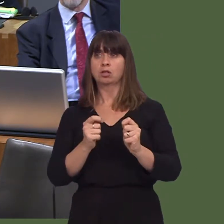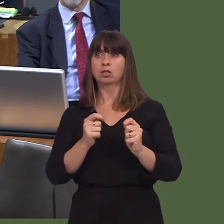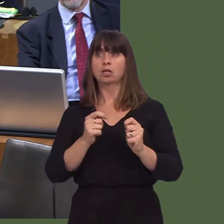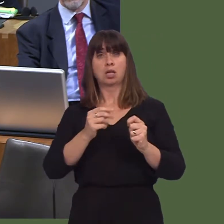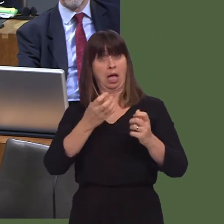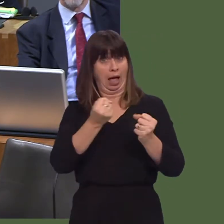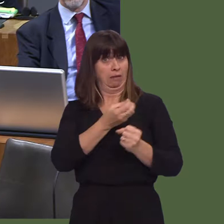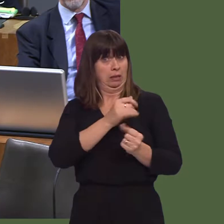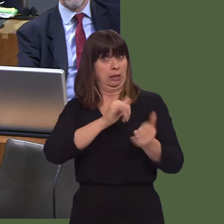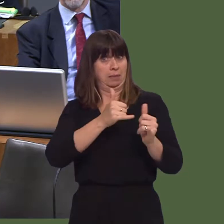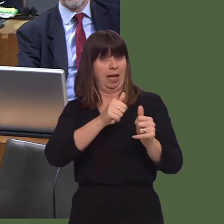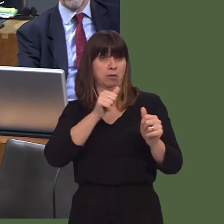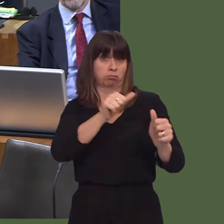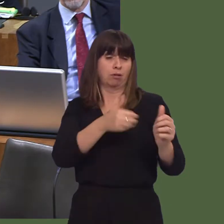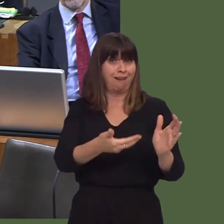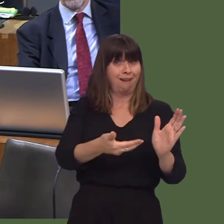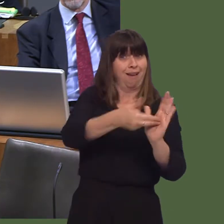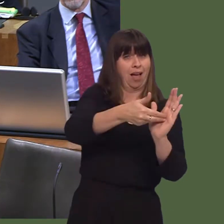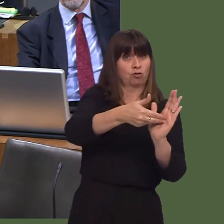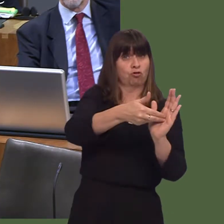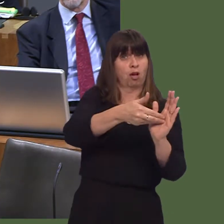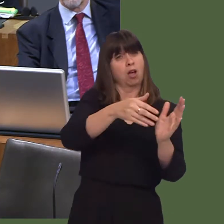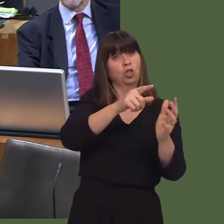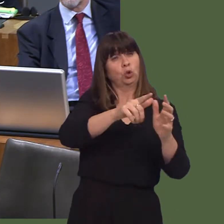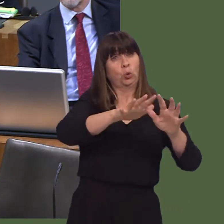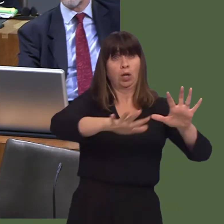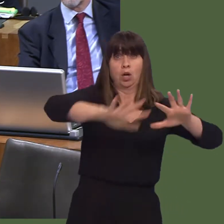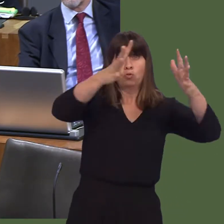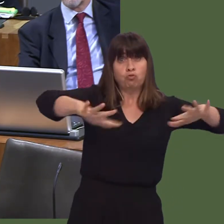they added an additional increment to the recognition of sparsity in the way that the formula operates.